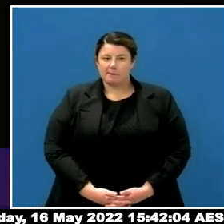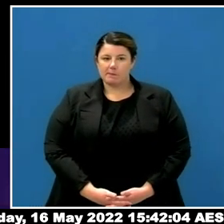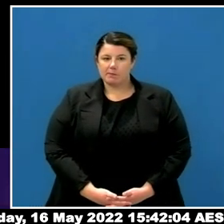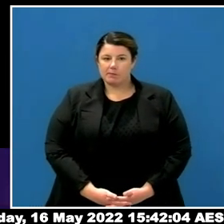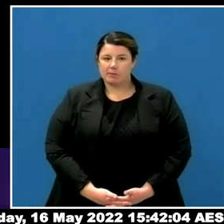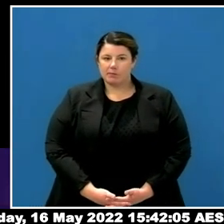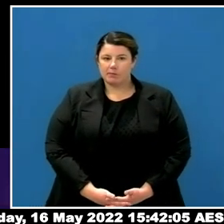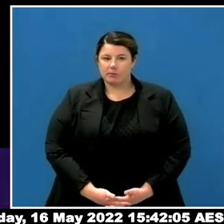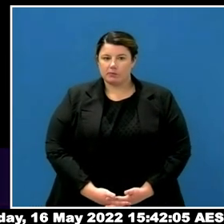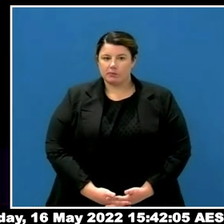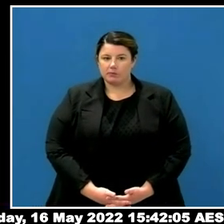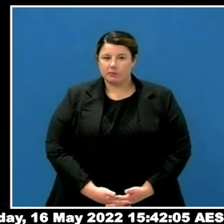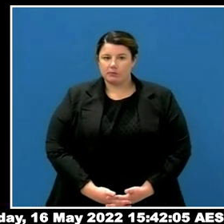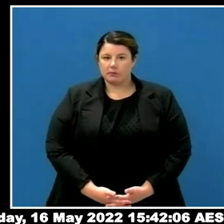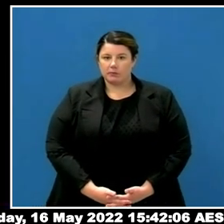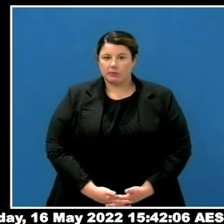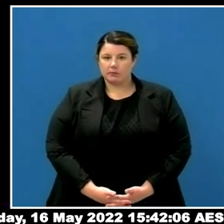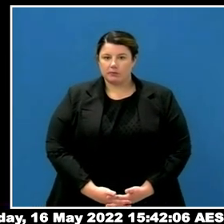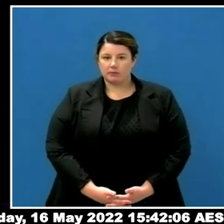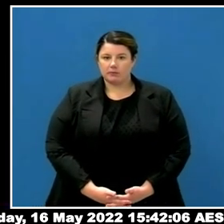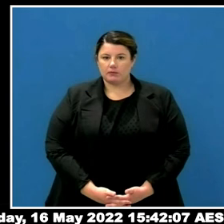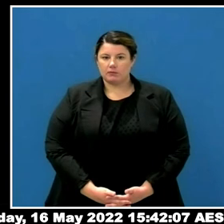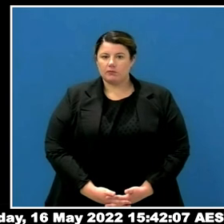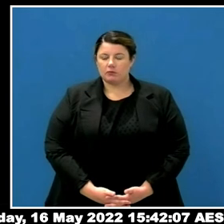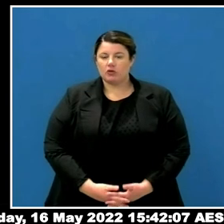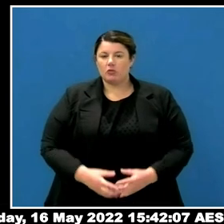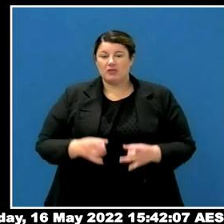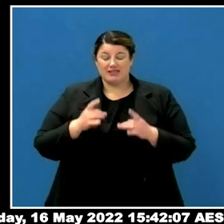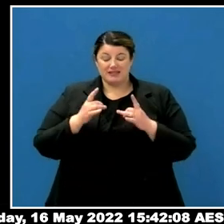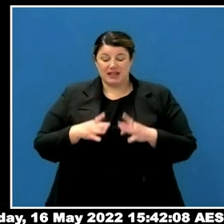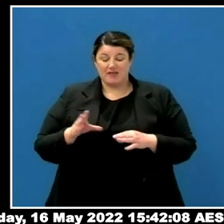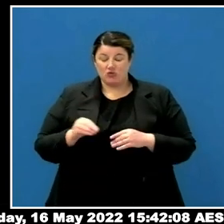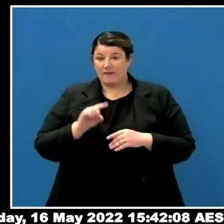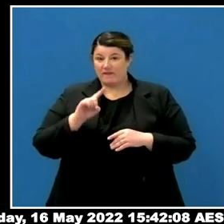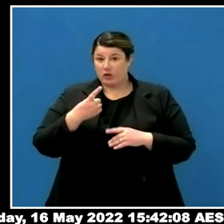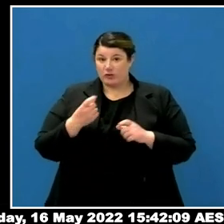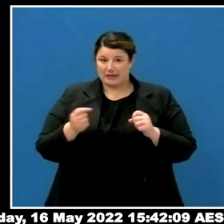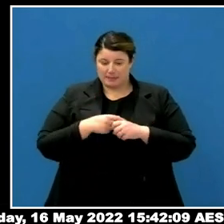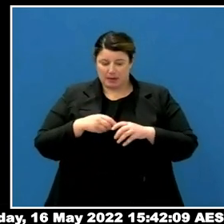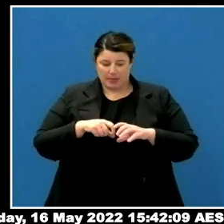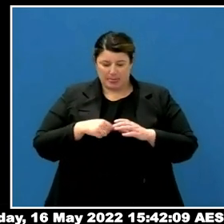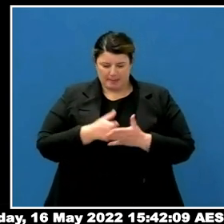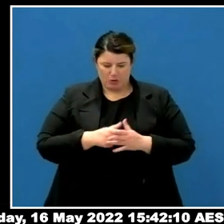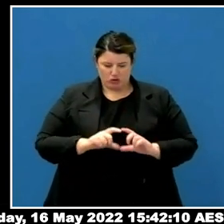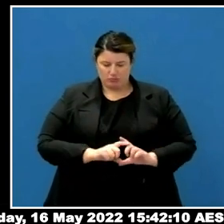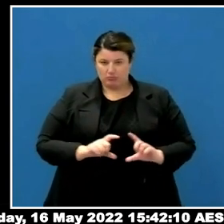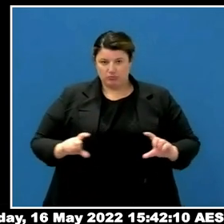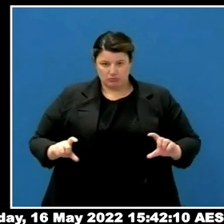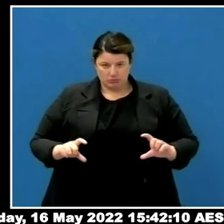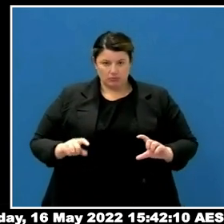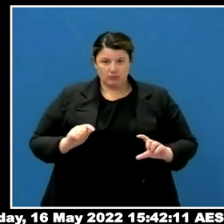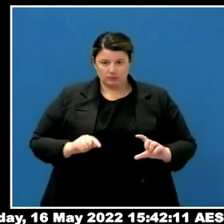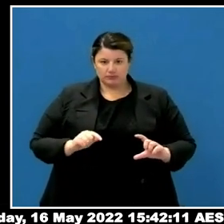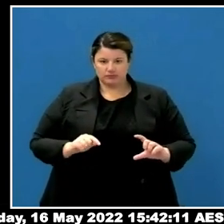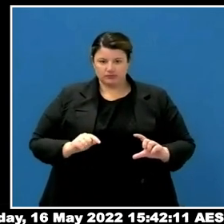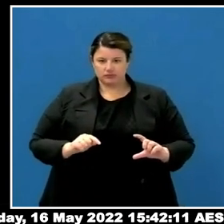Yes. MR FOGARTY: So this is an email chain, I think, three emails on 31 October